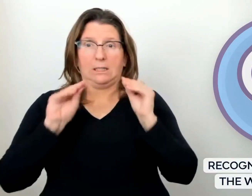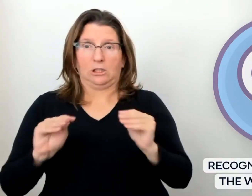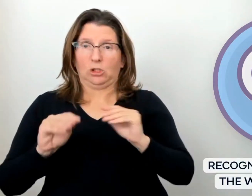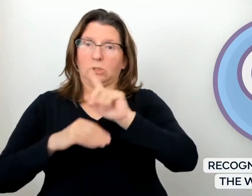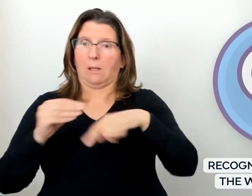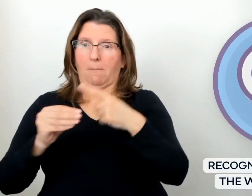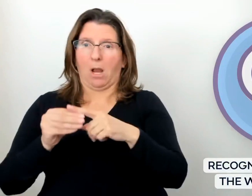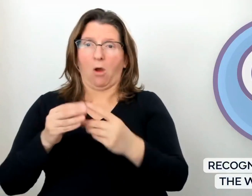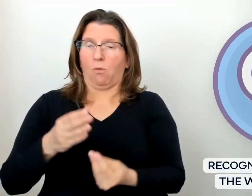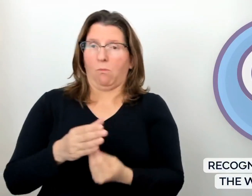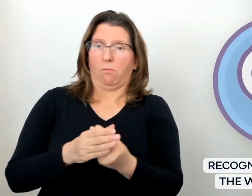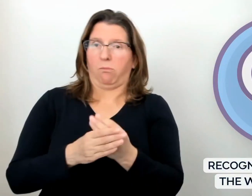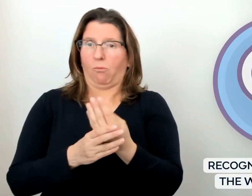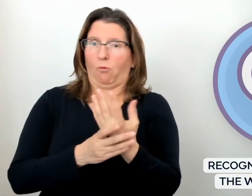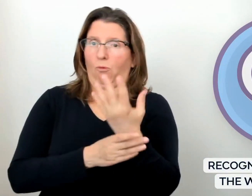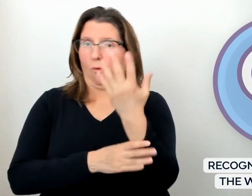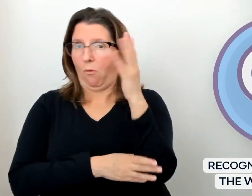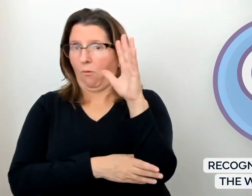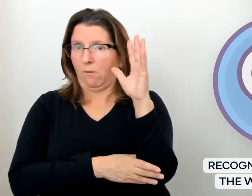The "what" of learning.